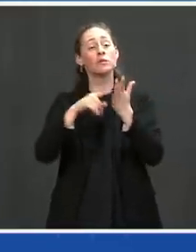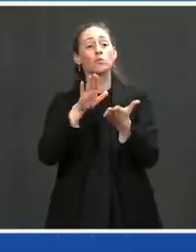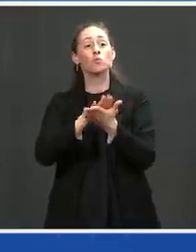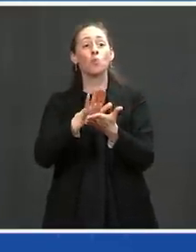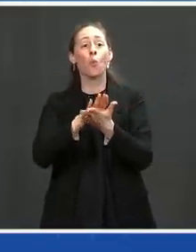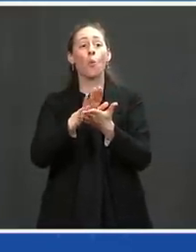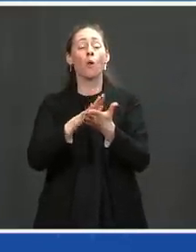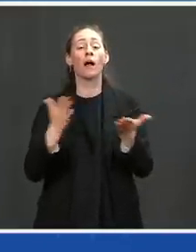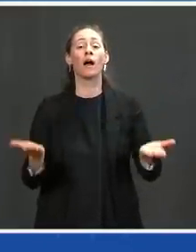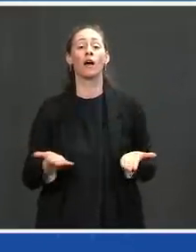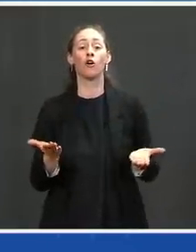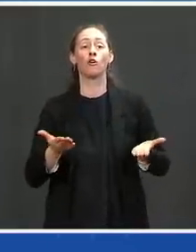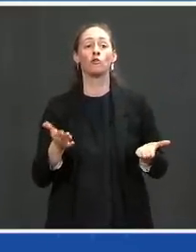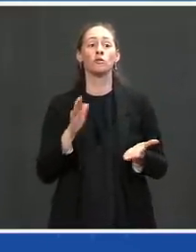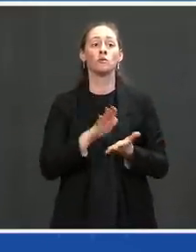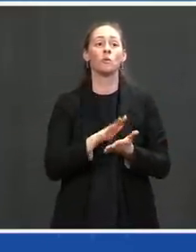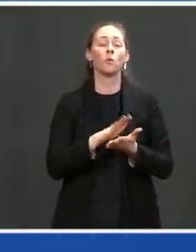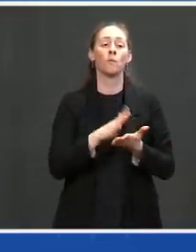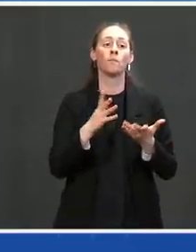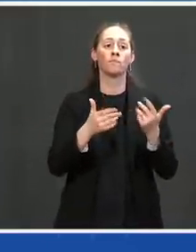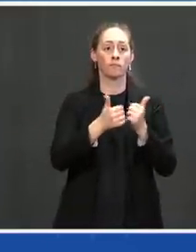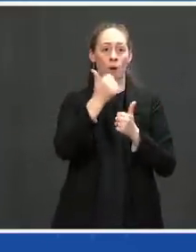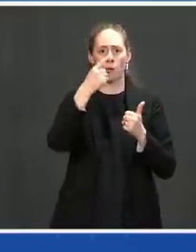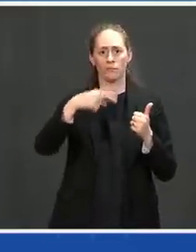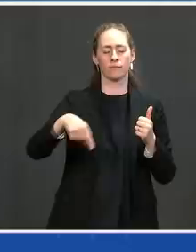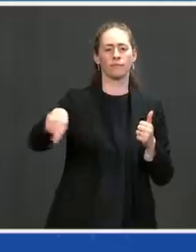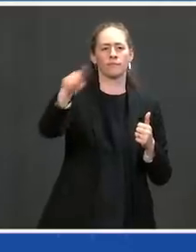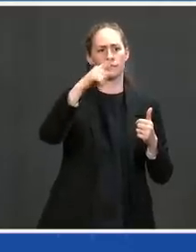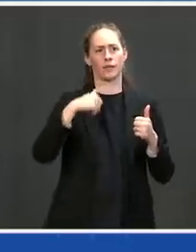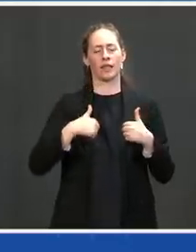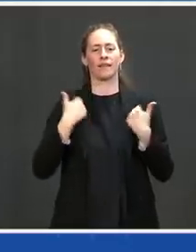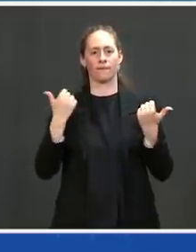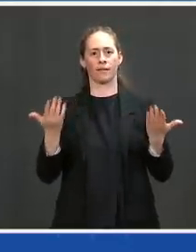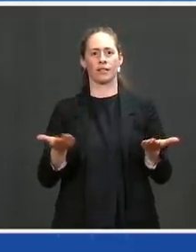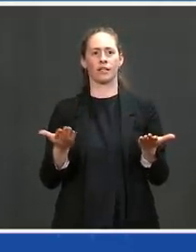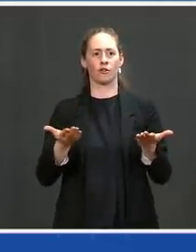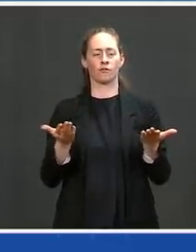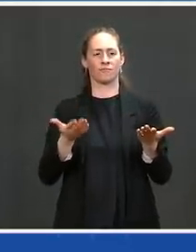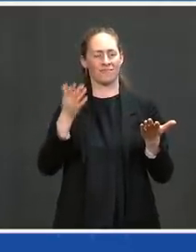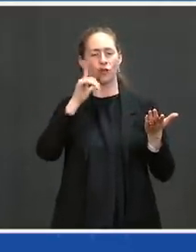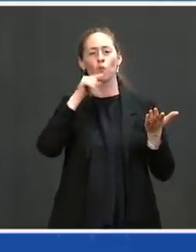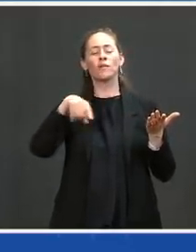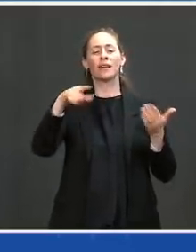Most of you live in the Washington area now. But in your hometowns -- I don't know where you're all from --